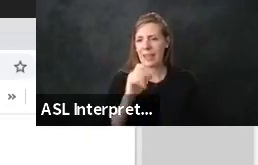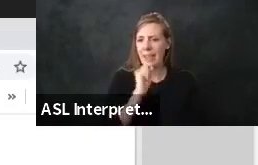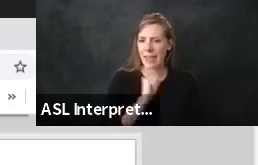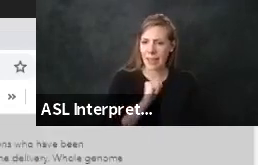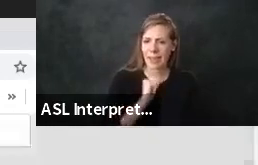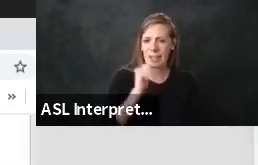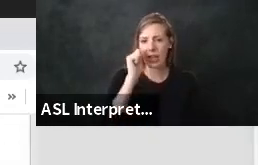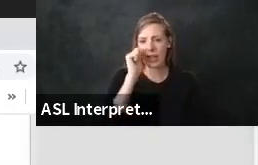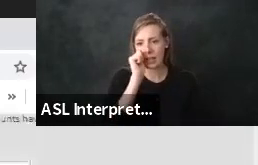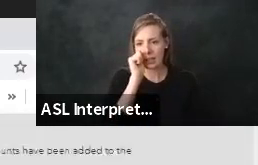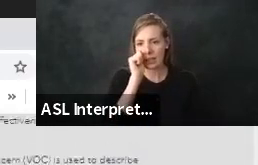So.